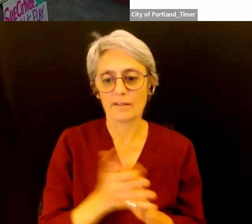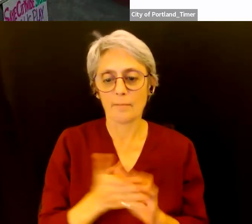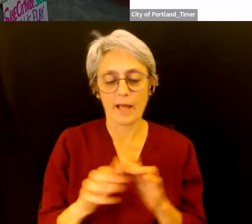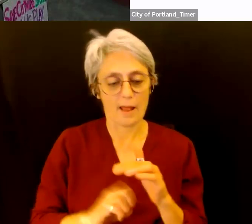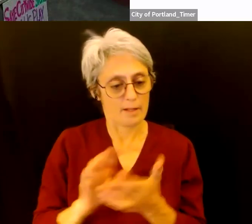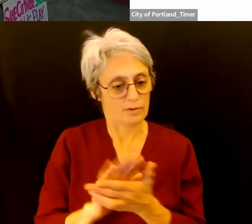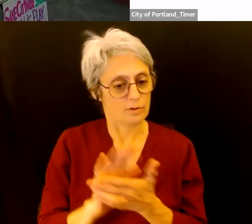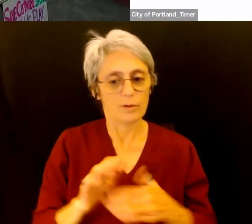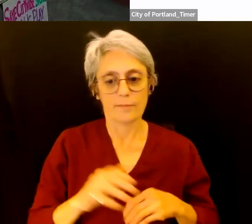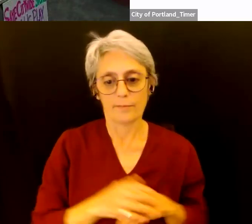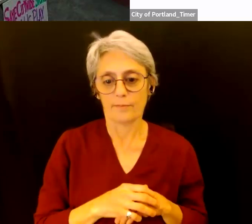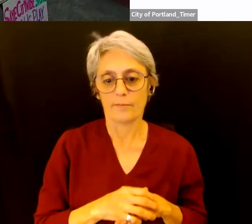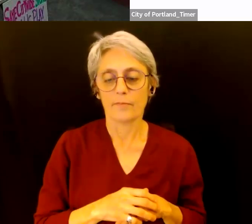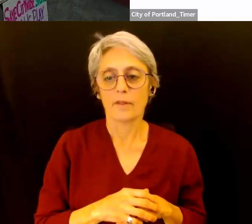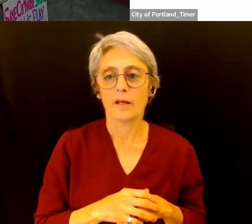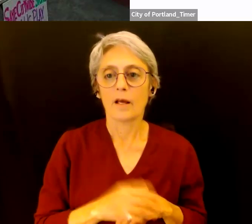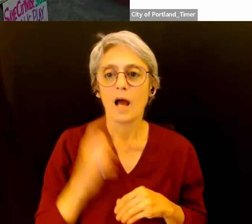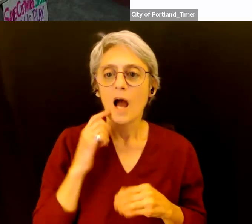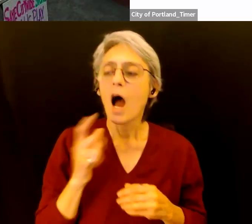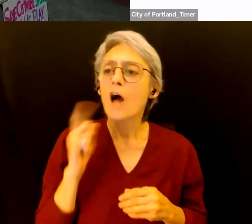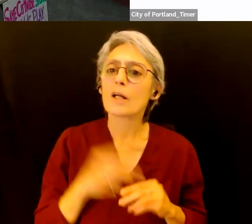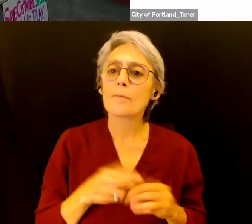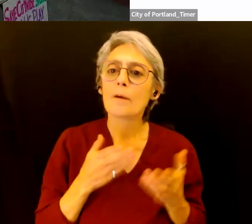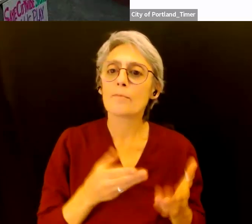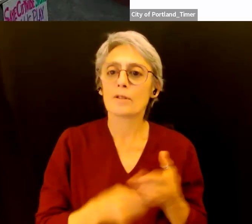I recently heard of the proposed budget cuts to the Portland Parks and Recreation Department.